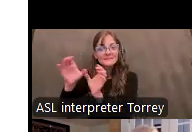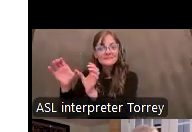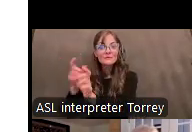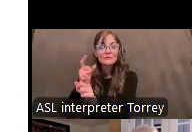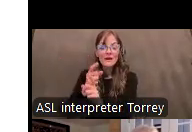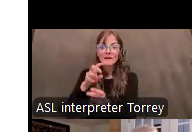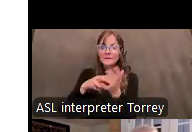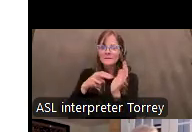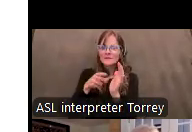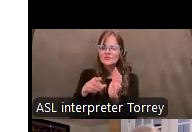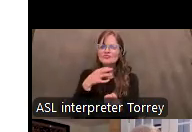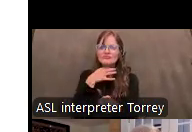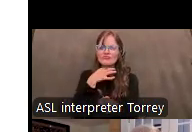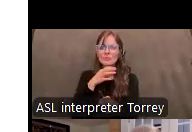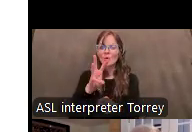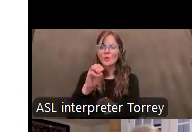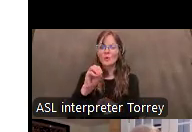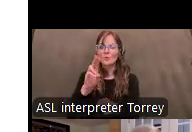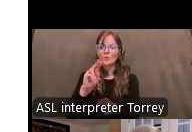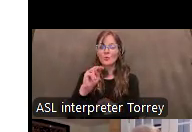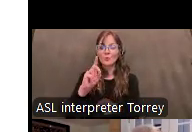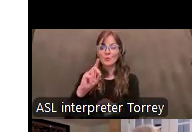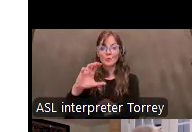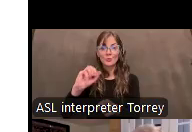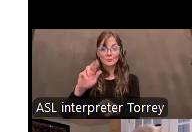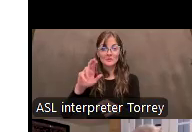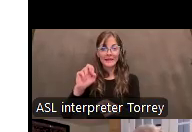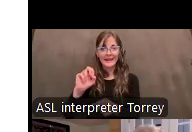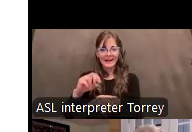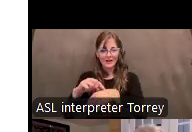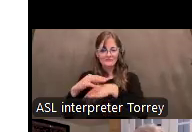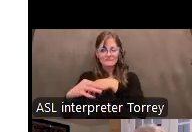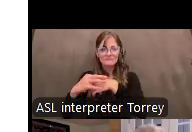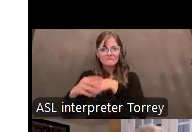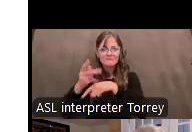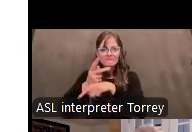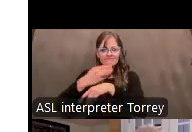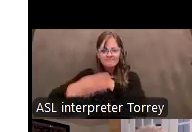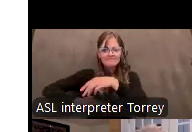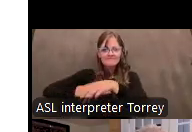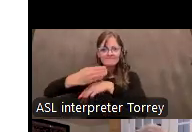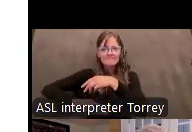and use that to advance your employment opportunity. A CDCP specialist. - Exactly.